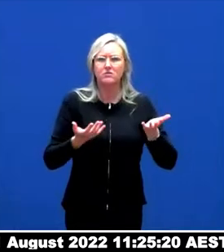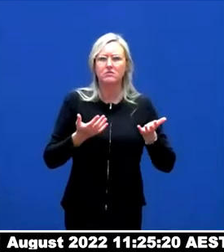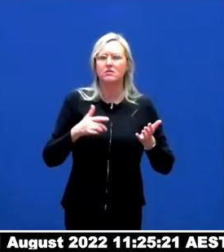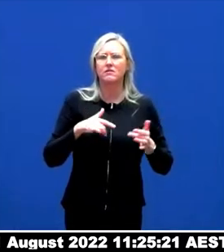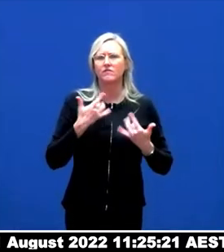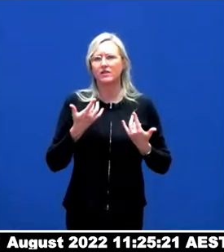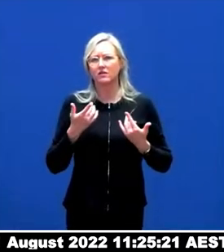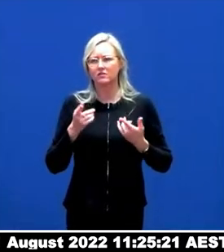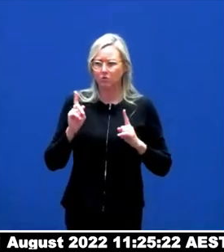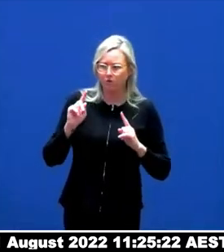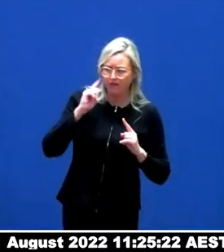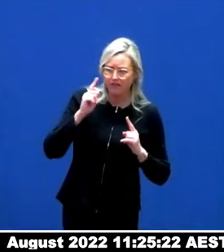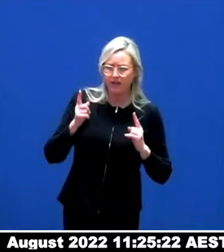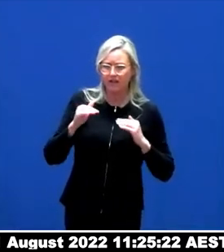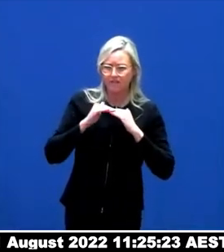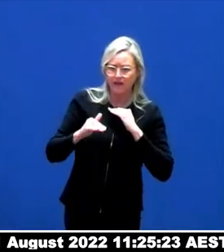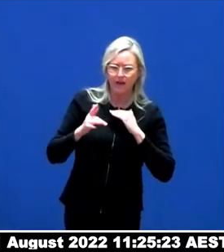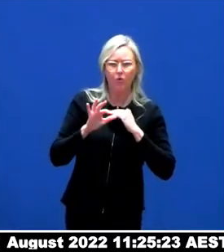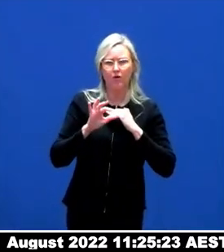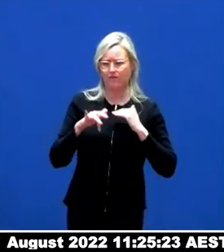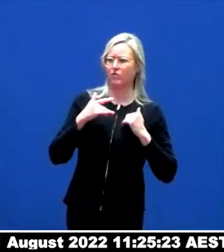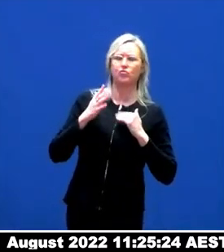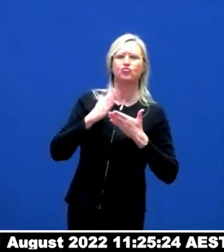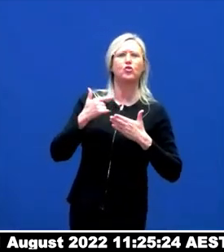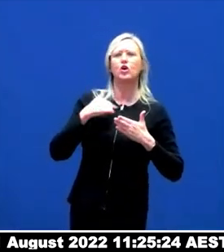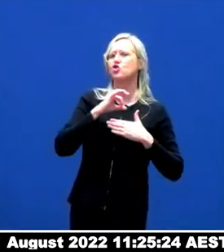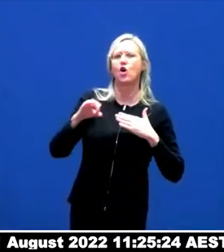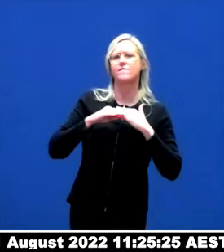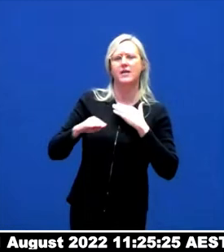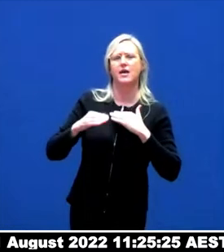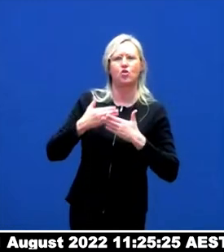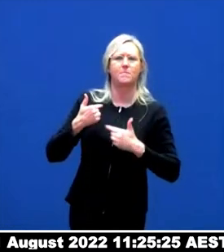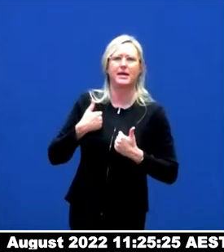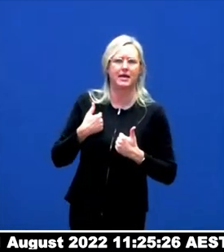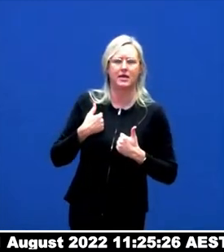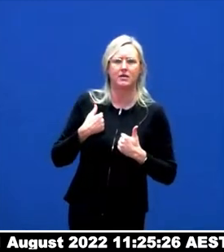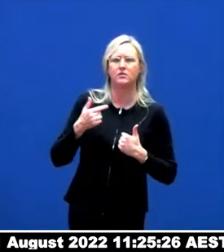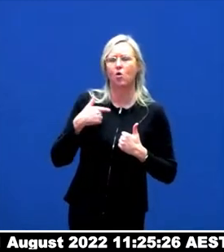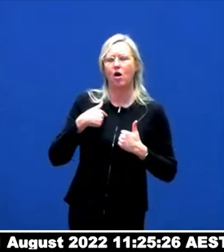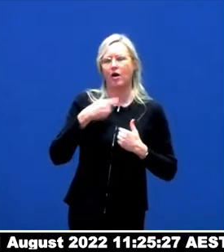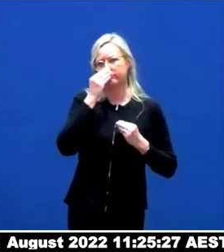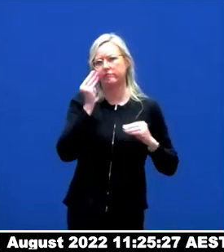That's the thing. You sort of, you felt that you were unfairly targeted, basically. And is it - it's better now, isn't it --